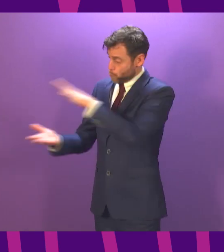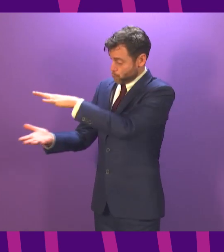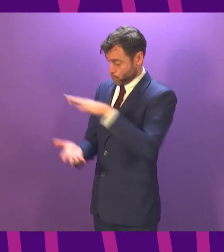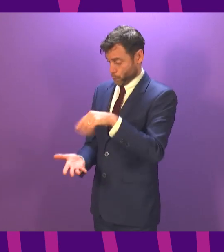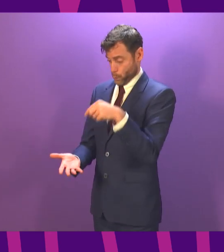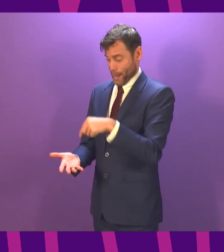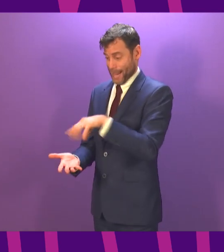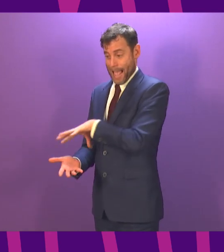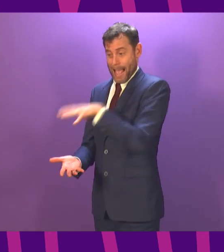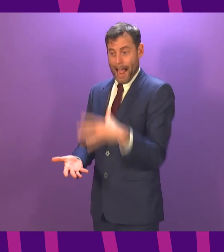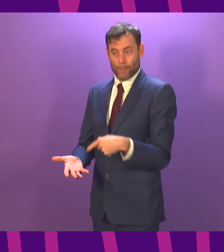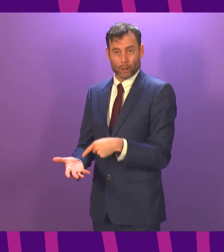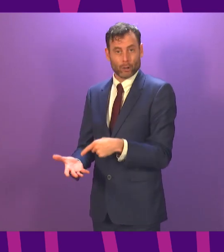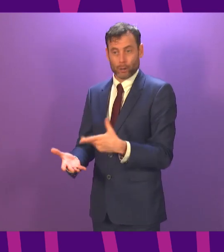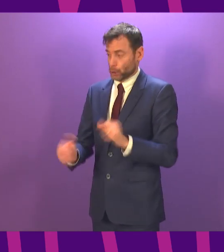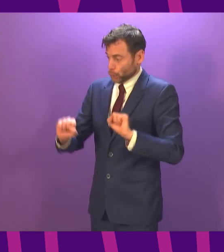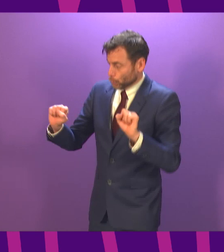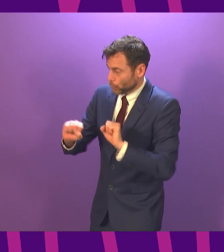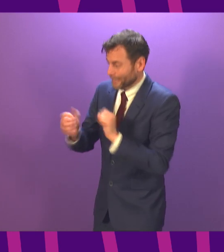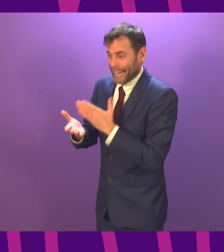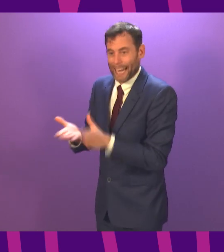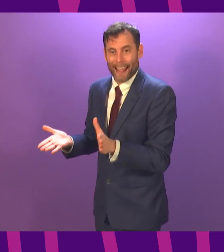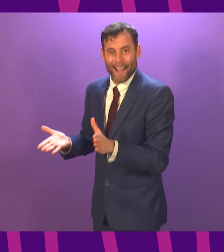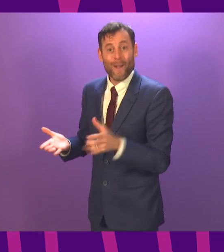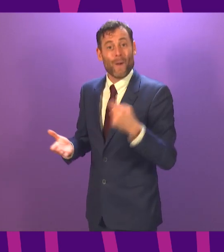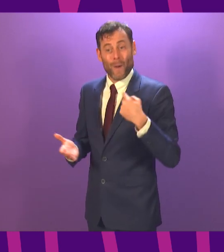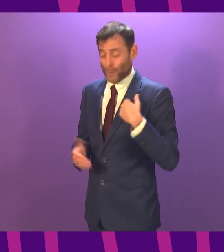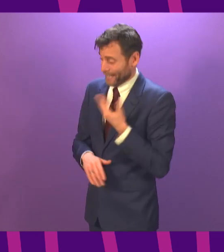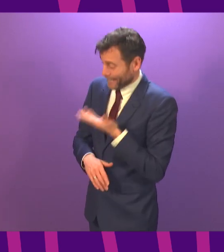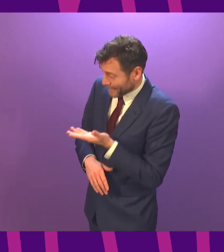is a massive logistical exercise that health boards are working extremely hard on.